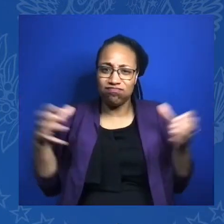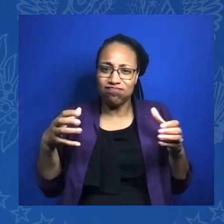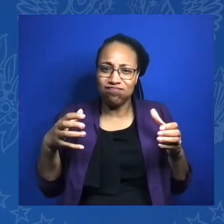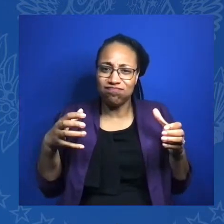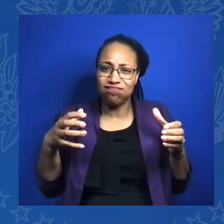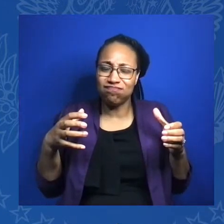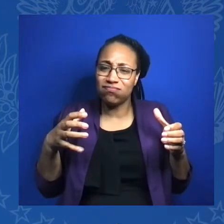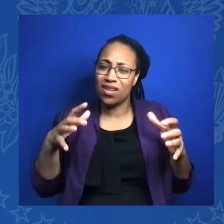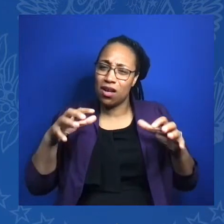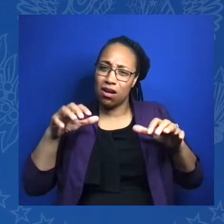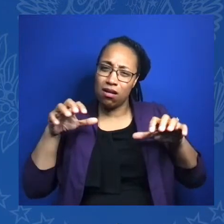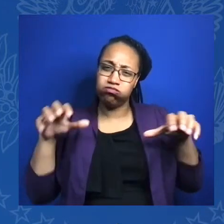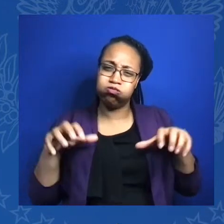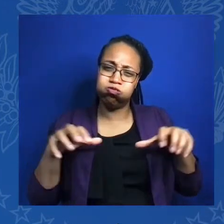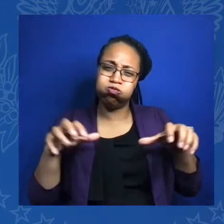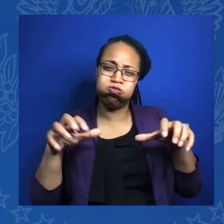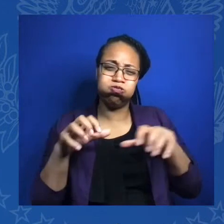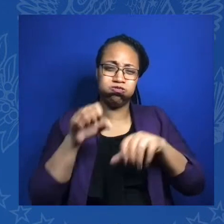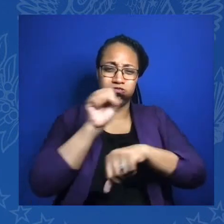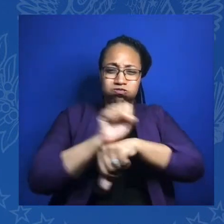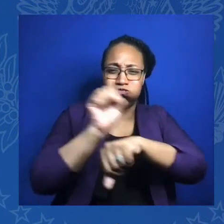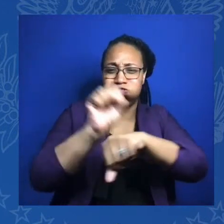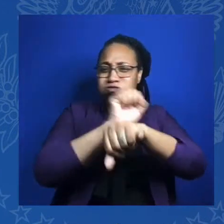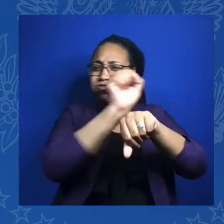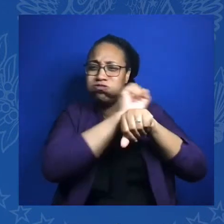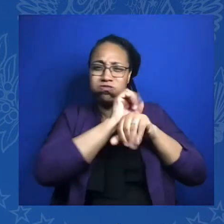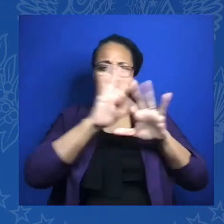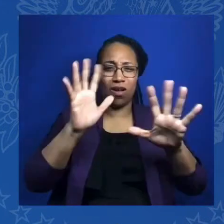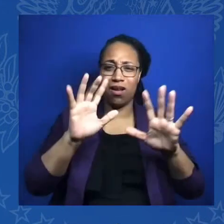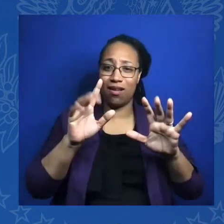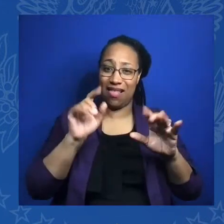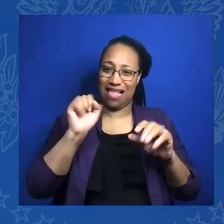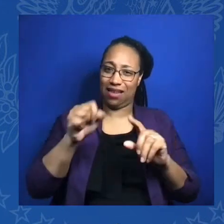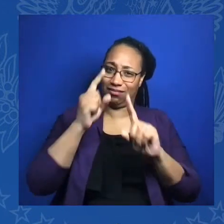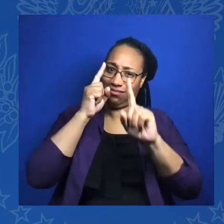looking at opportunities and tools to bring him home. We keep the faith.